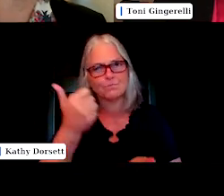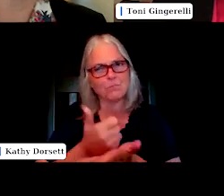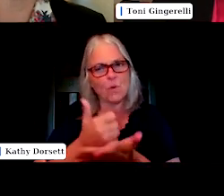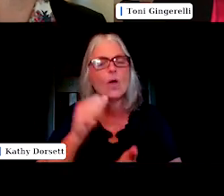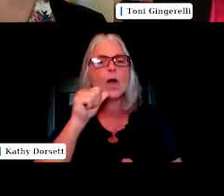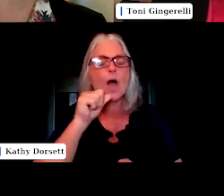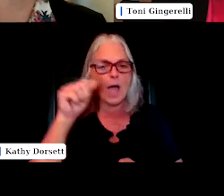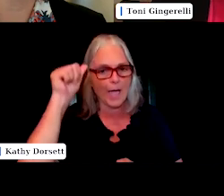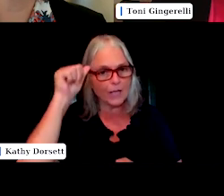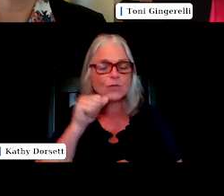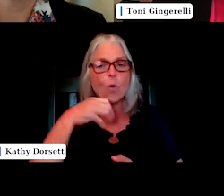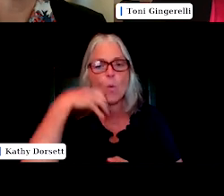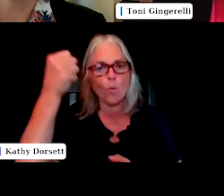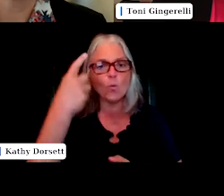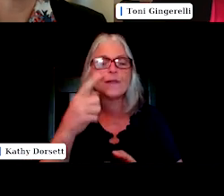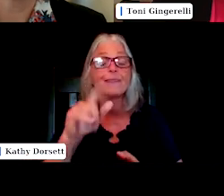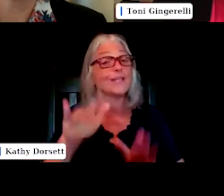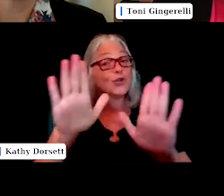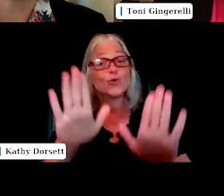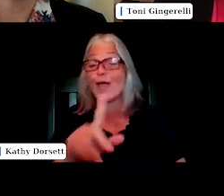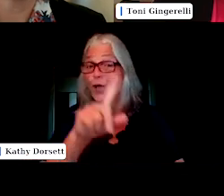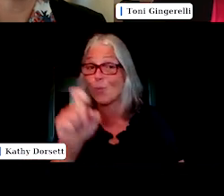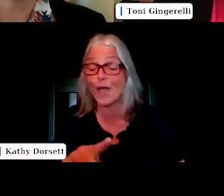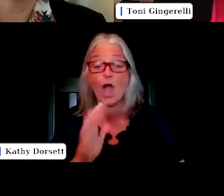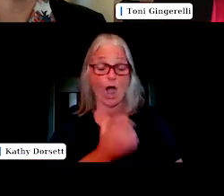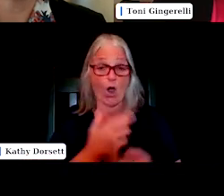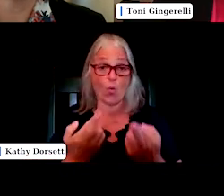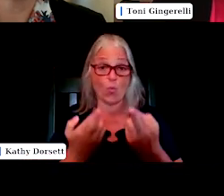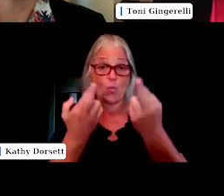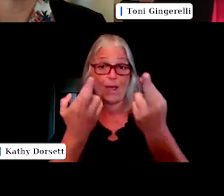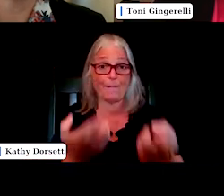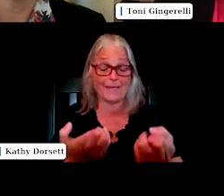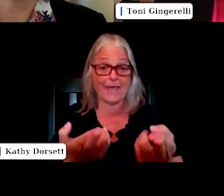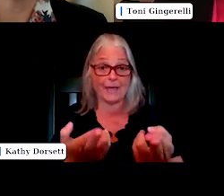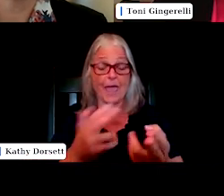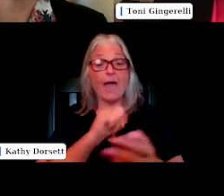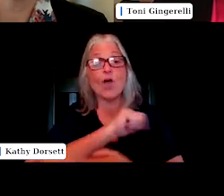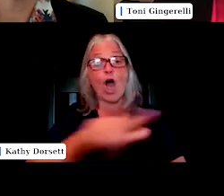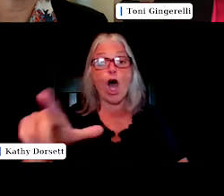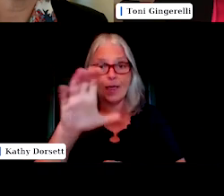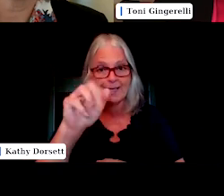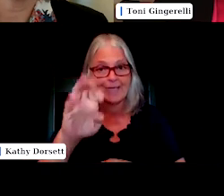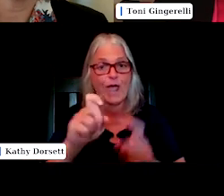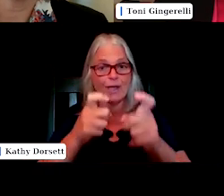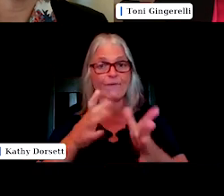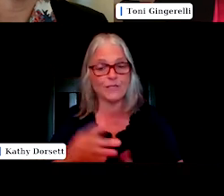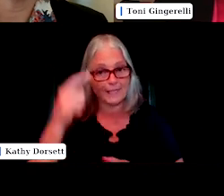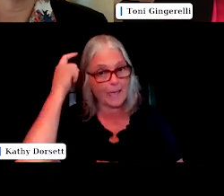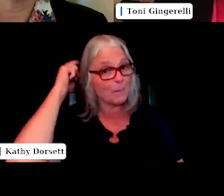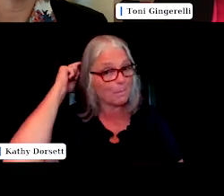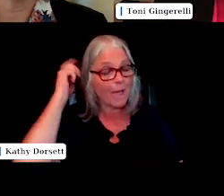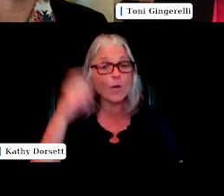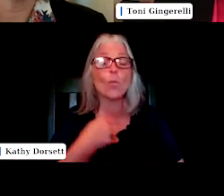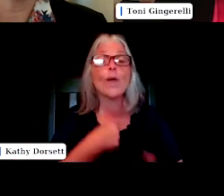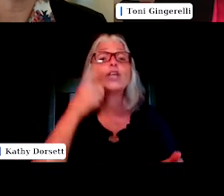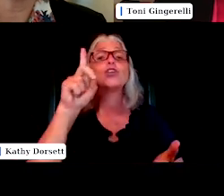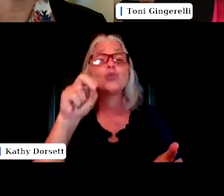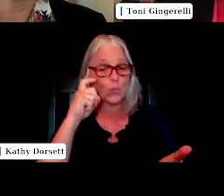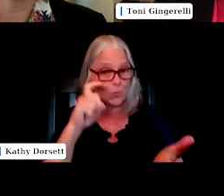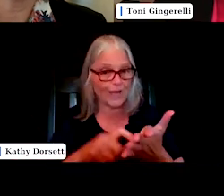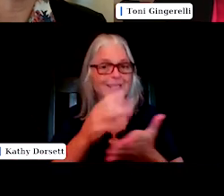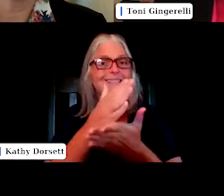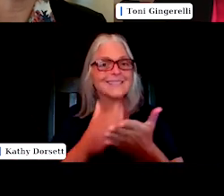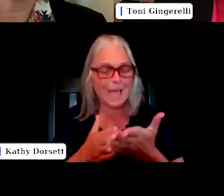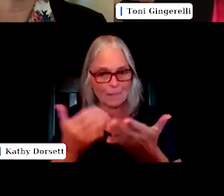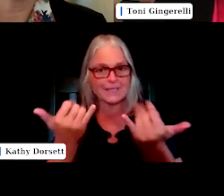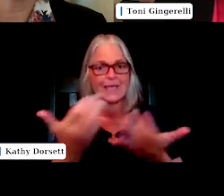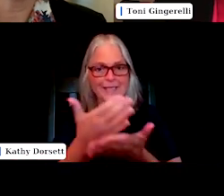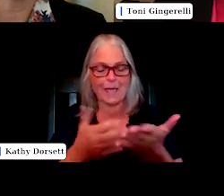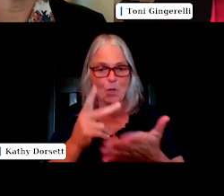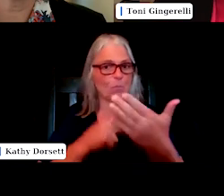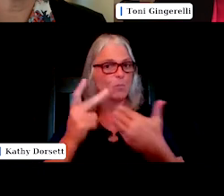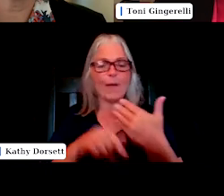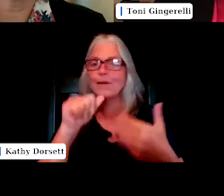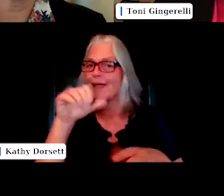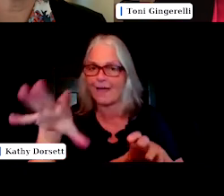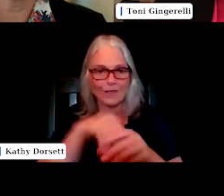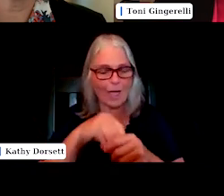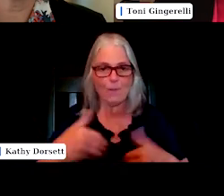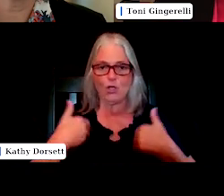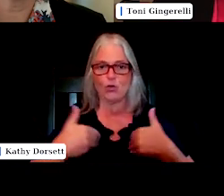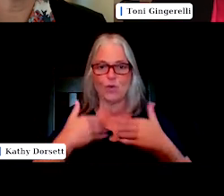Connie, that's a really great question. Our recommendations had all caregivers in mind. With that said, we recognize that some of the existing programs are not inclusive of youth, family caregivers.